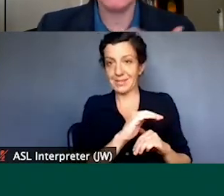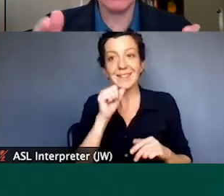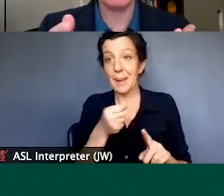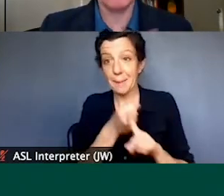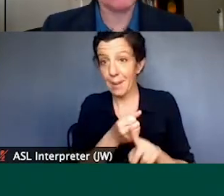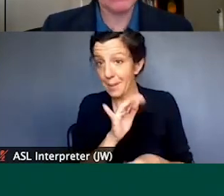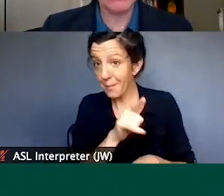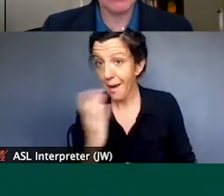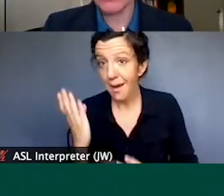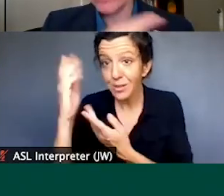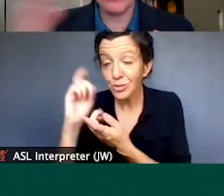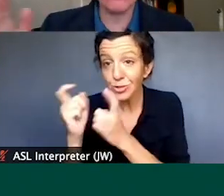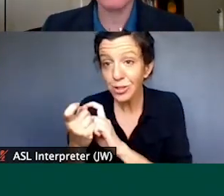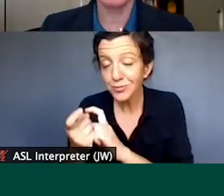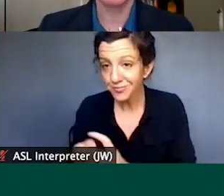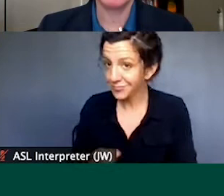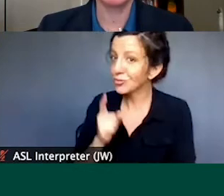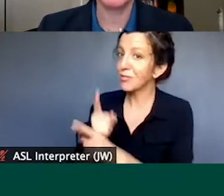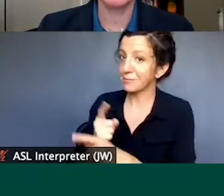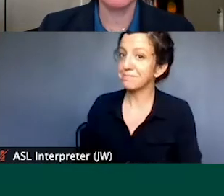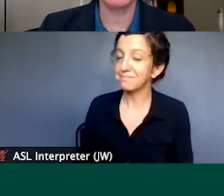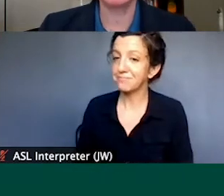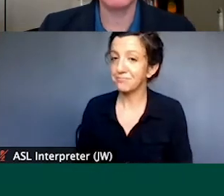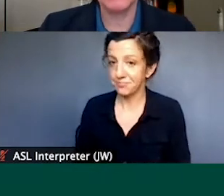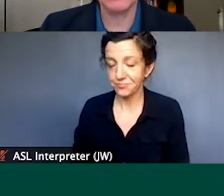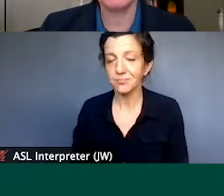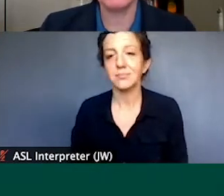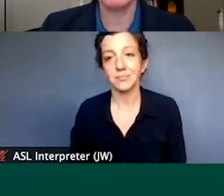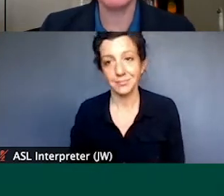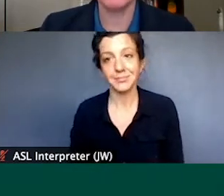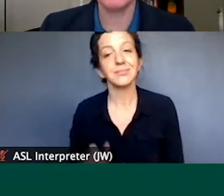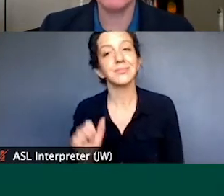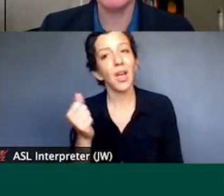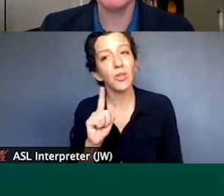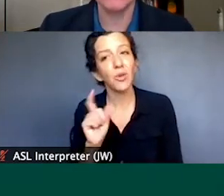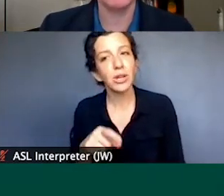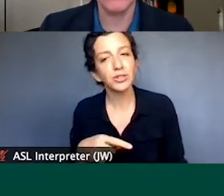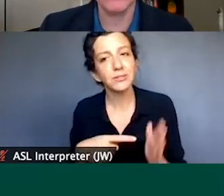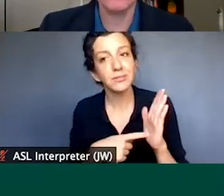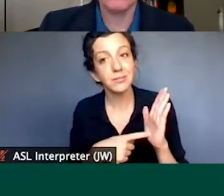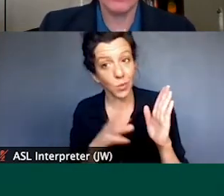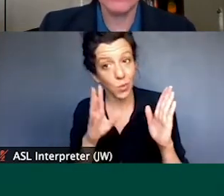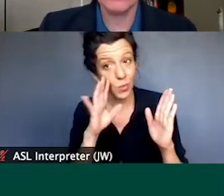If you look at public opinion polls over the years, Prop 13 is incredibly popular for homeowners, obviously,